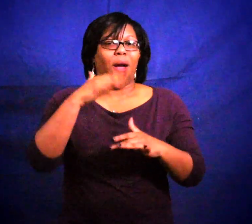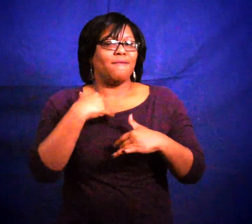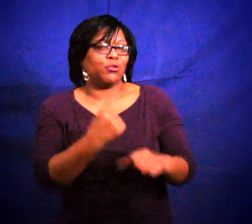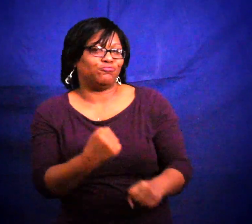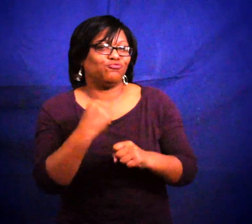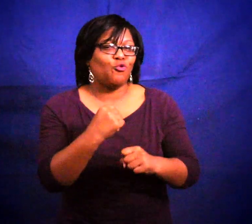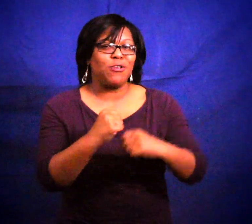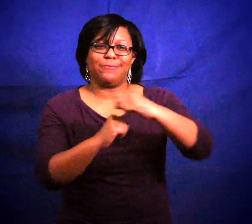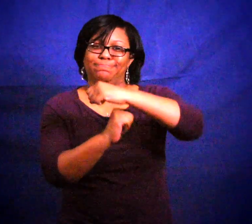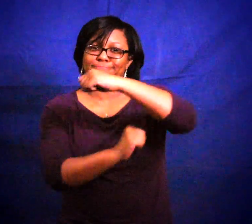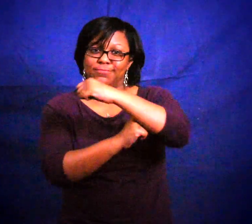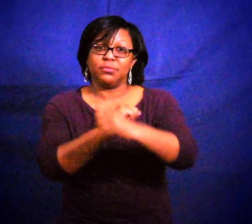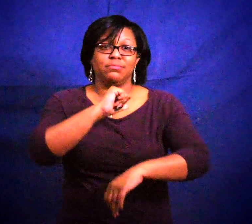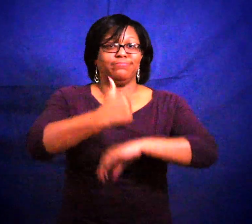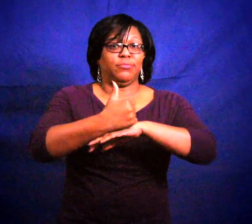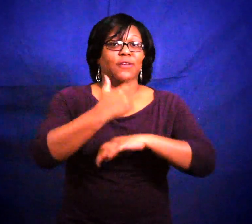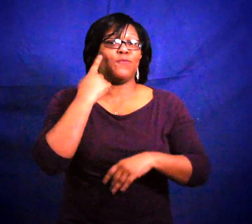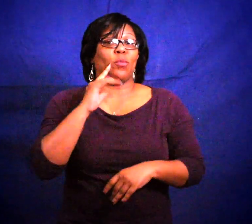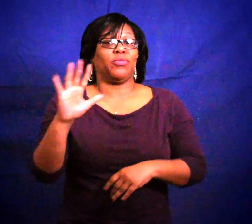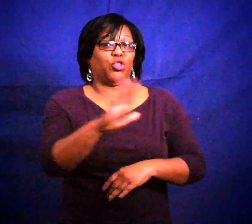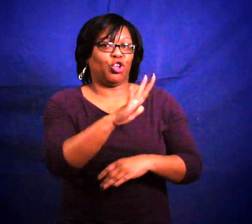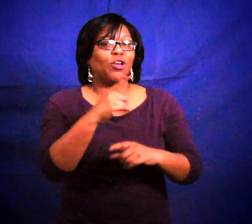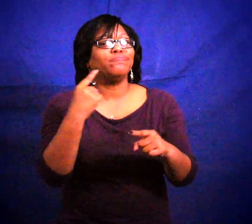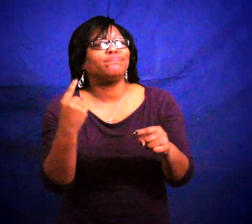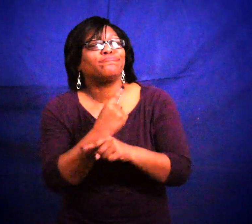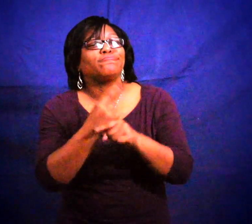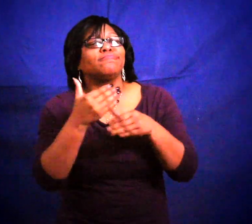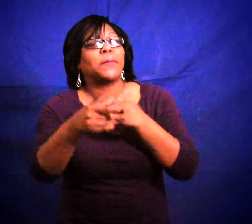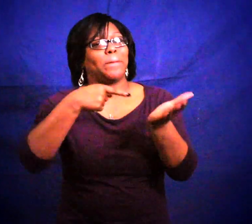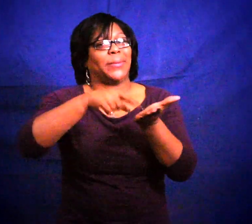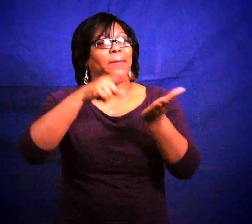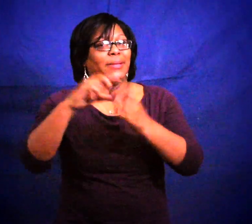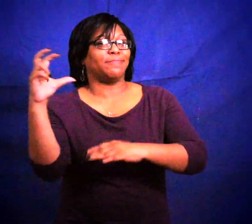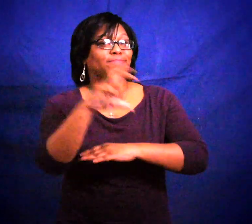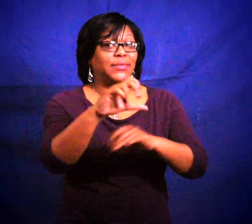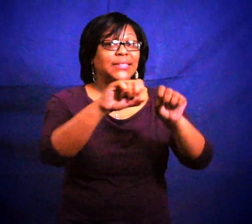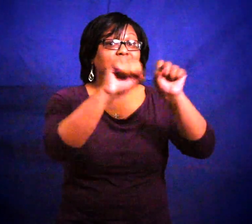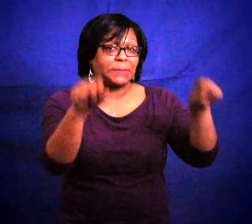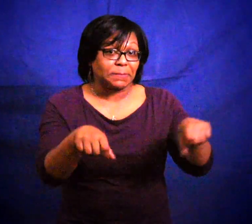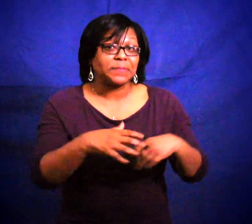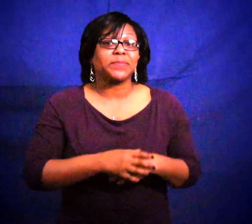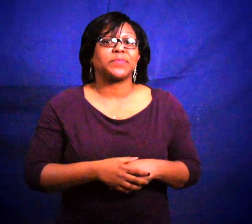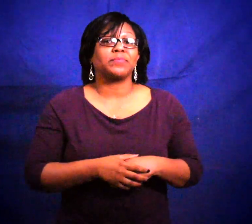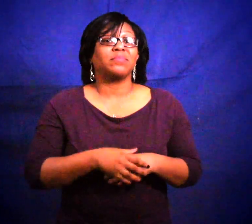they will be in a stronger position to get into the regular payment system and